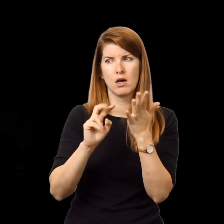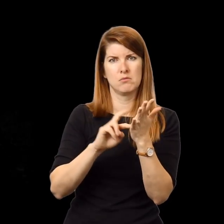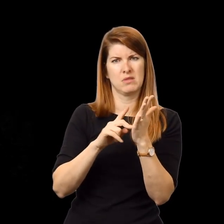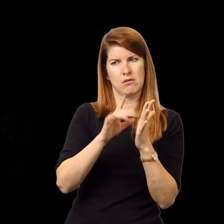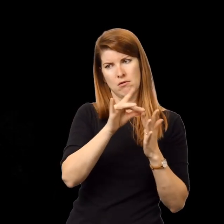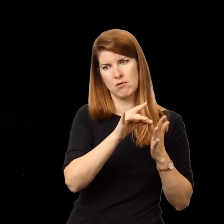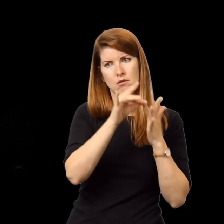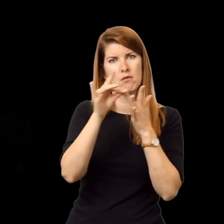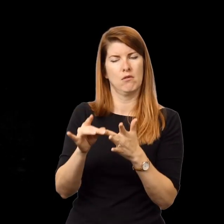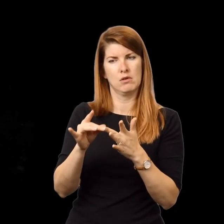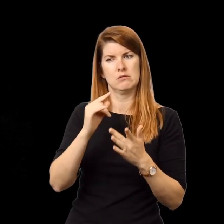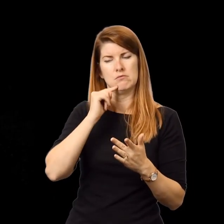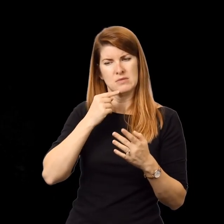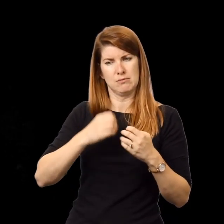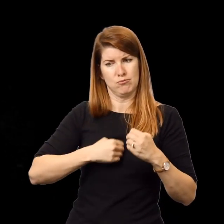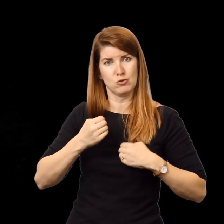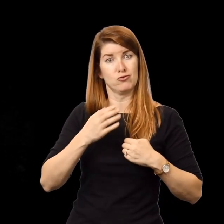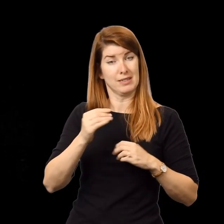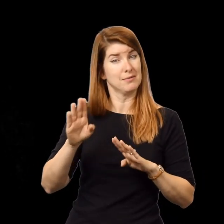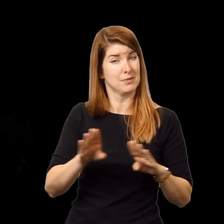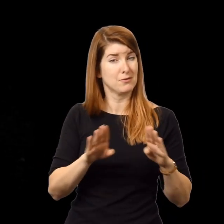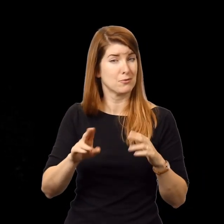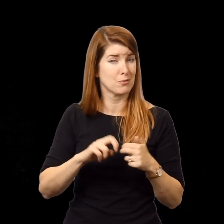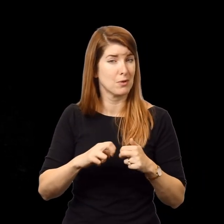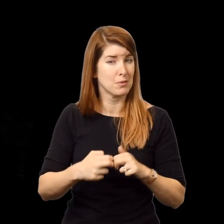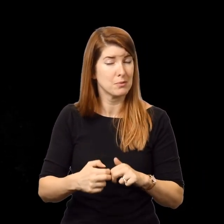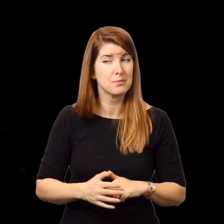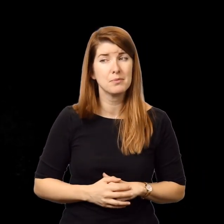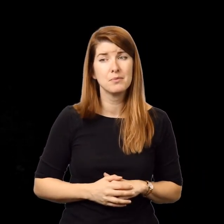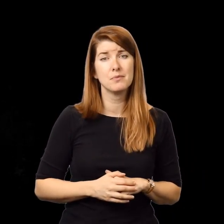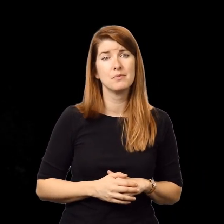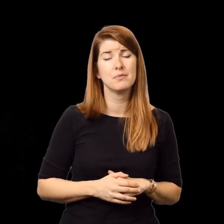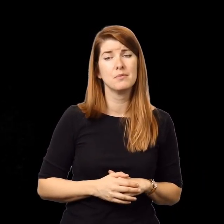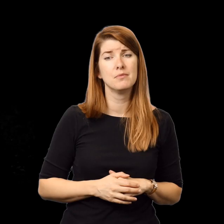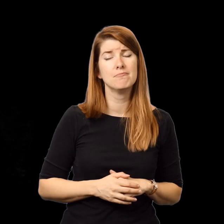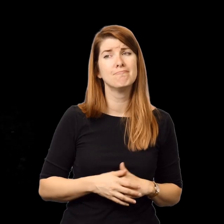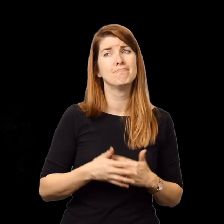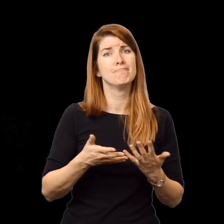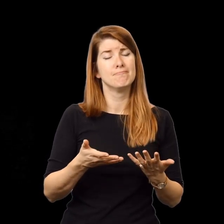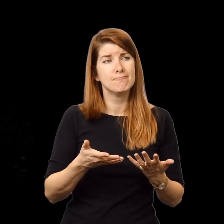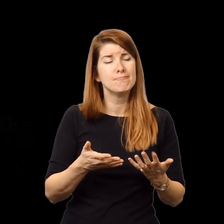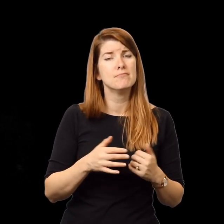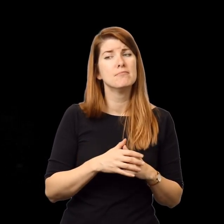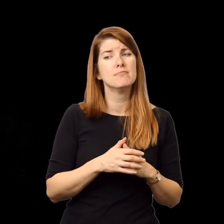and so they have significant emotional and often behavioral problems.